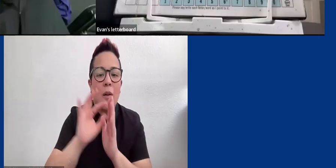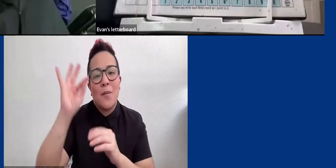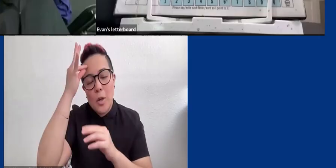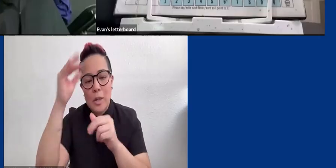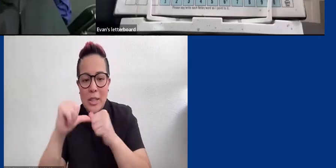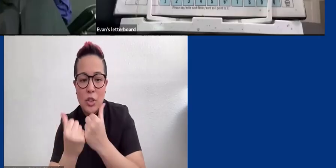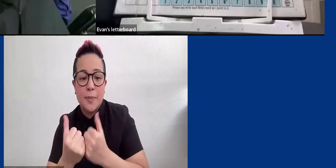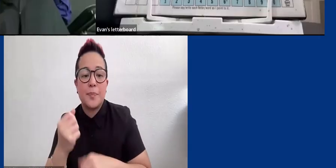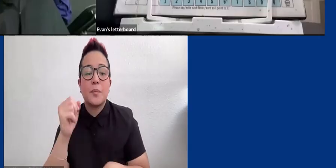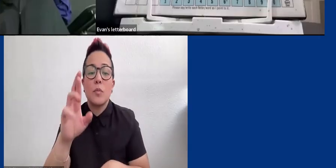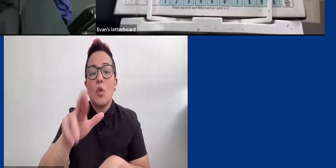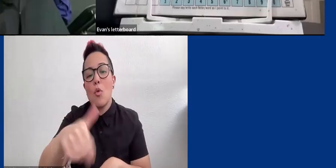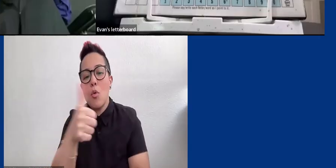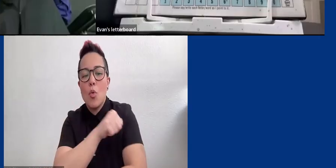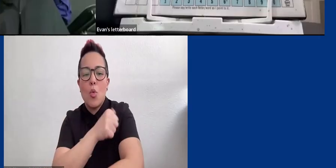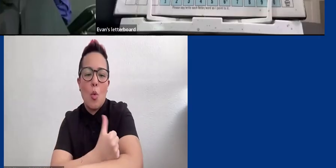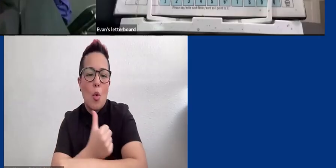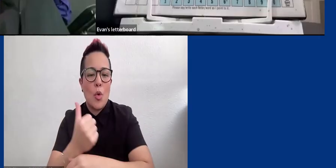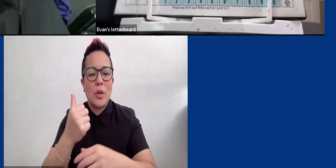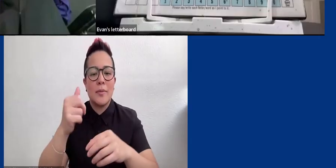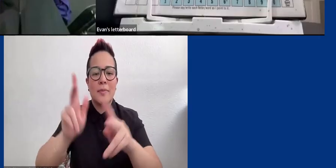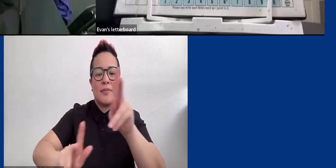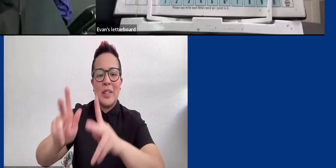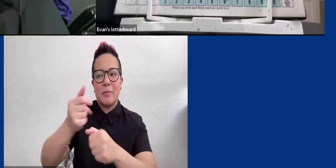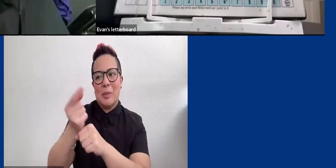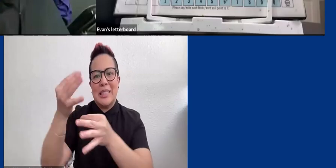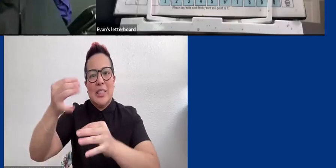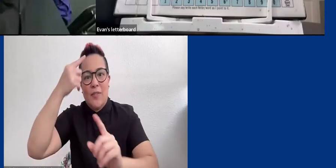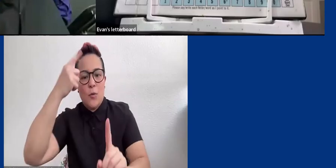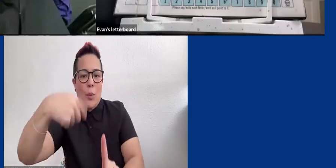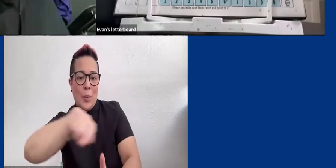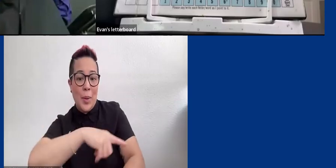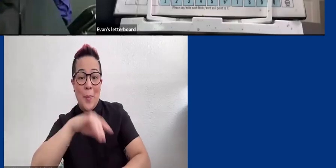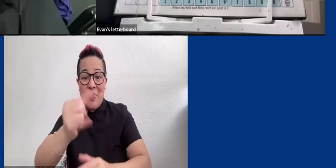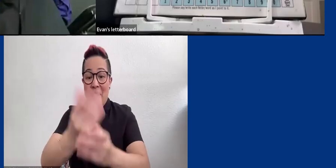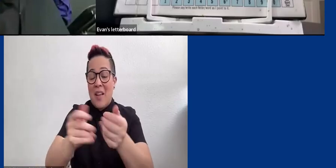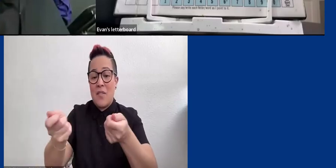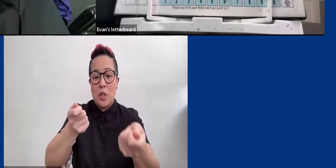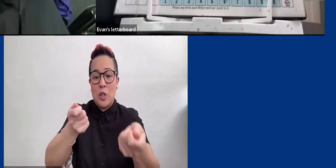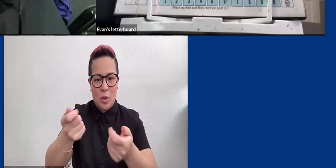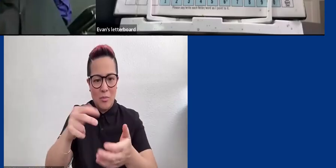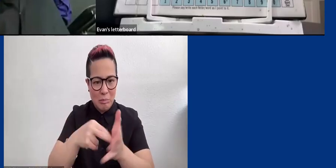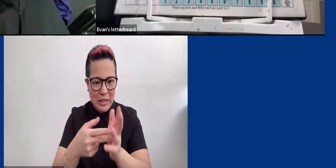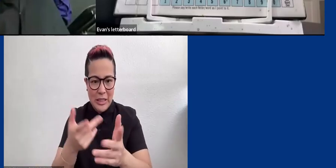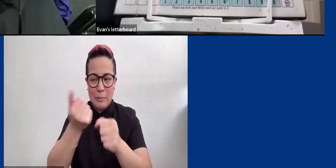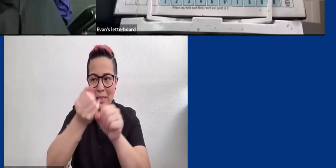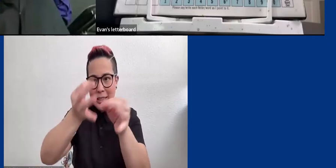This lack of control extends to decisions about what to do or not to do with our bodies,